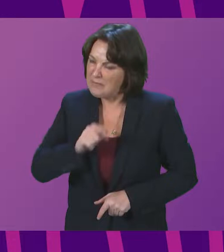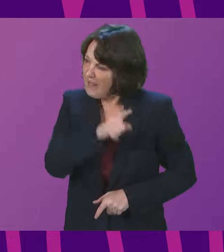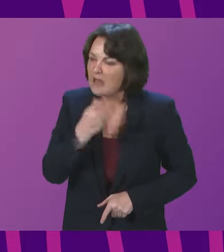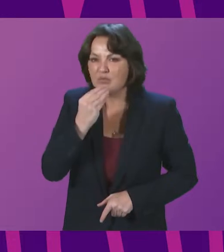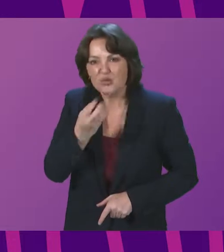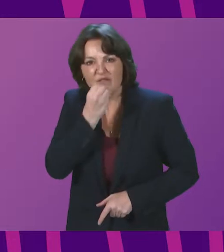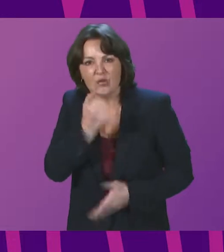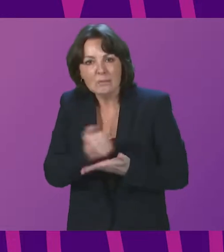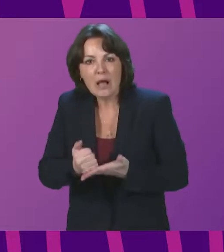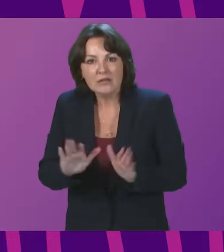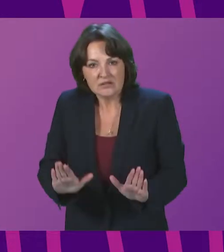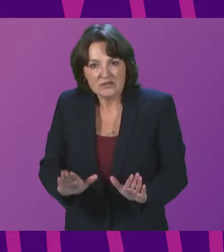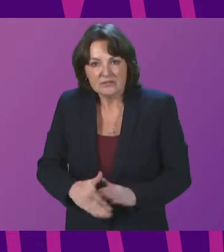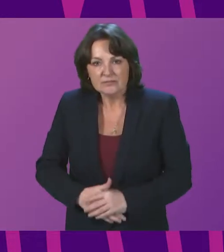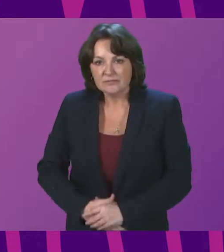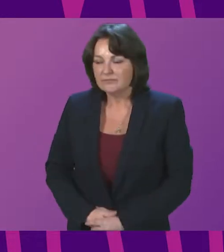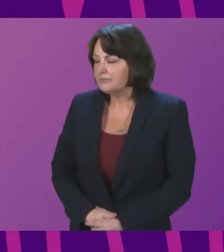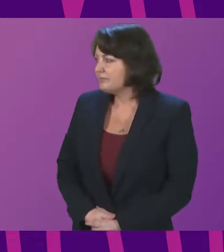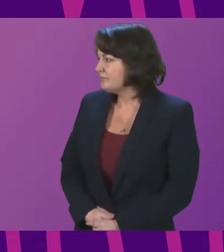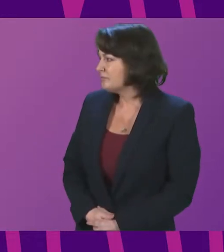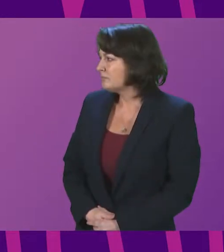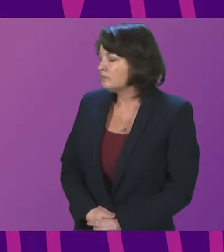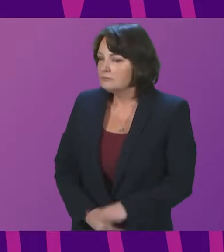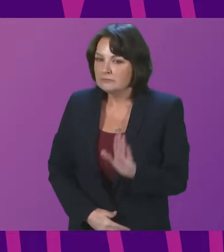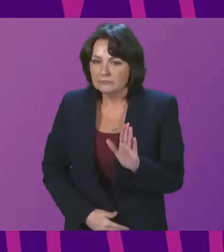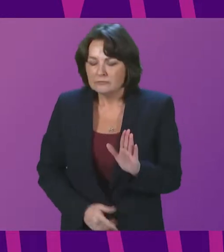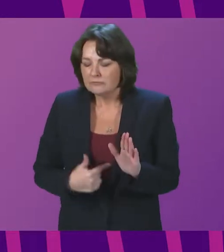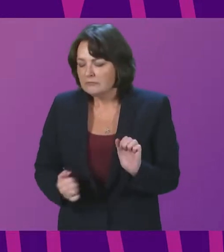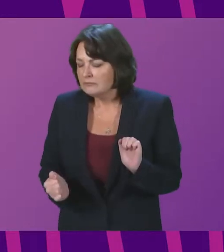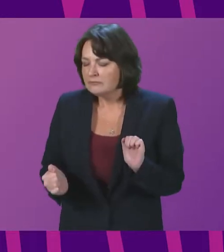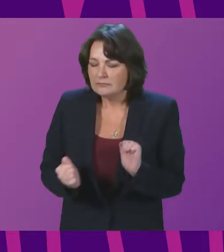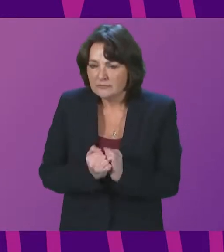I absolutely agree with the sentiments of that question and, like others, I was very